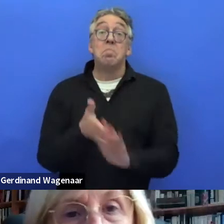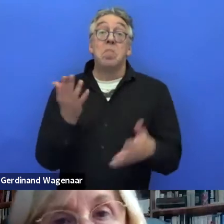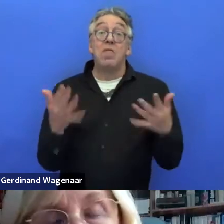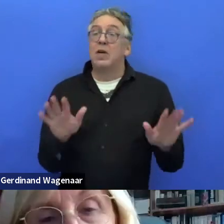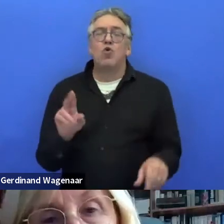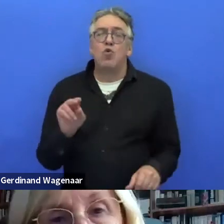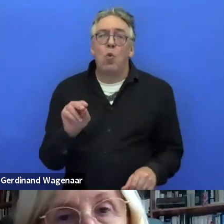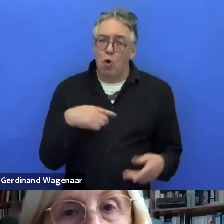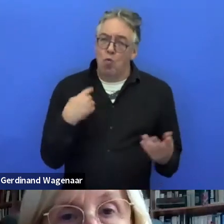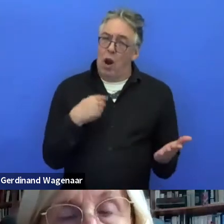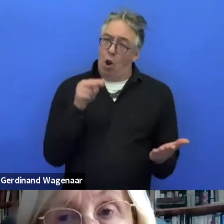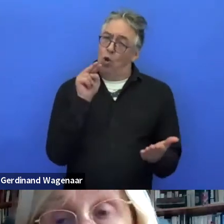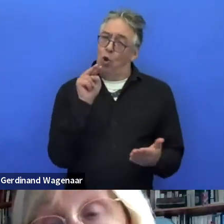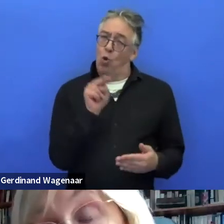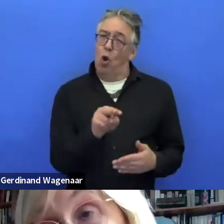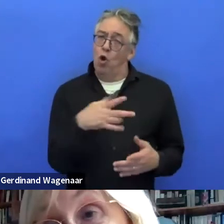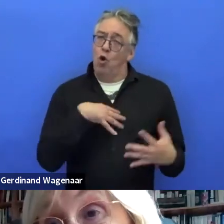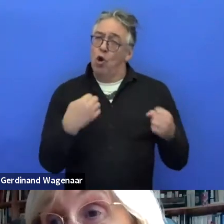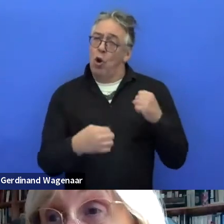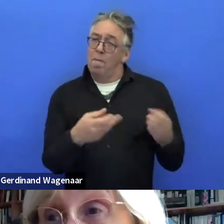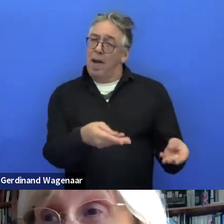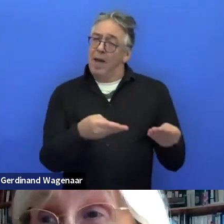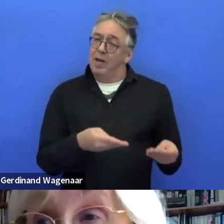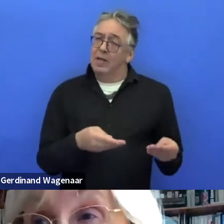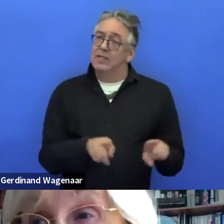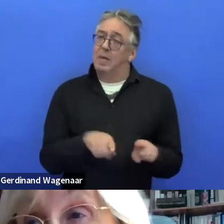and proactive and think about the future and what we'll get now